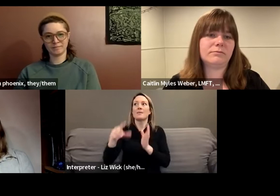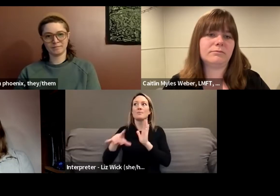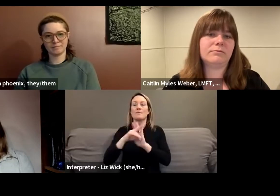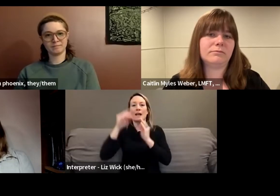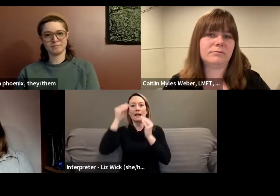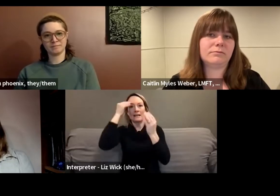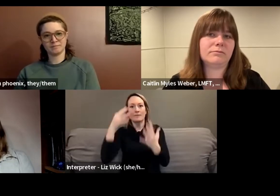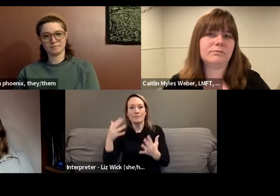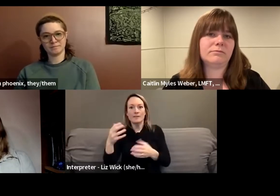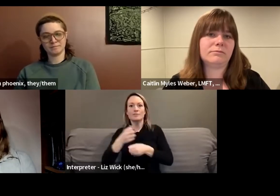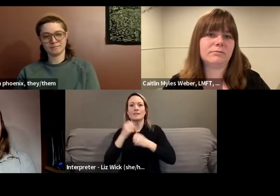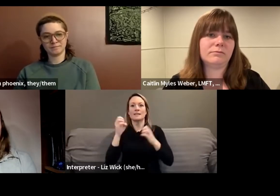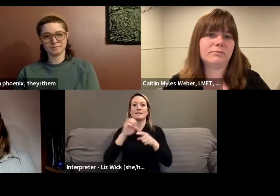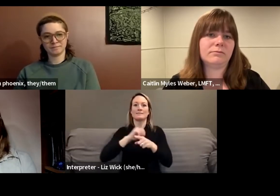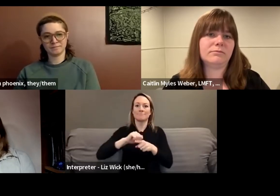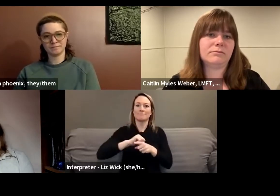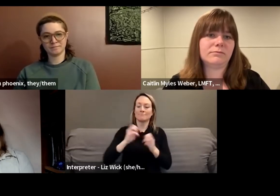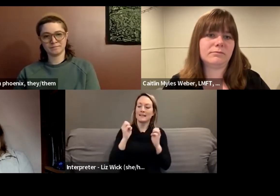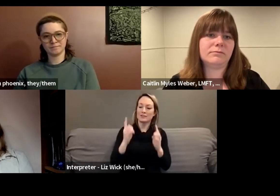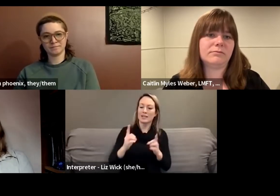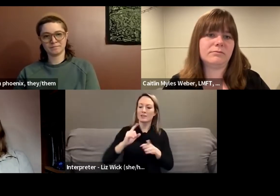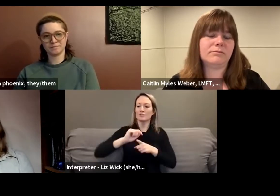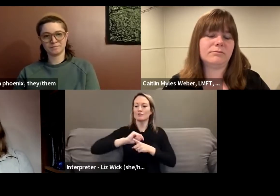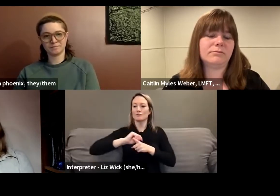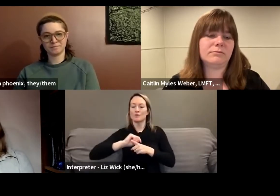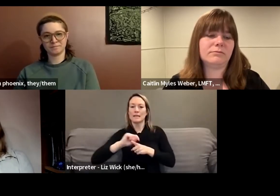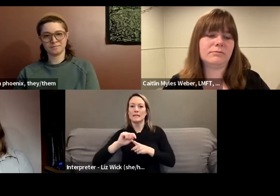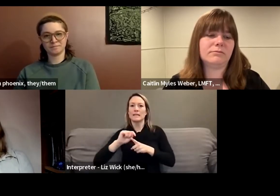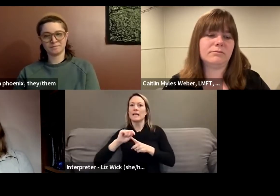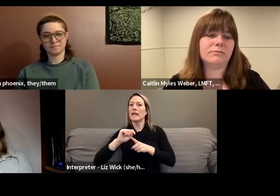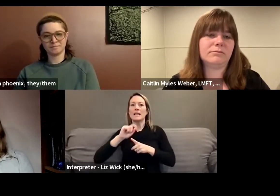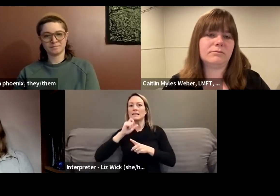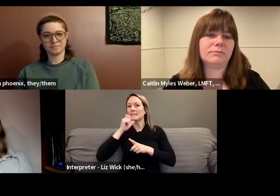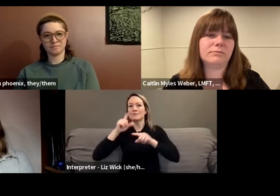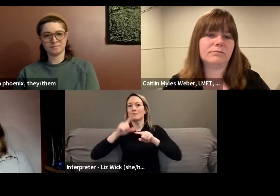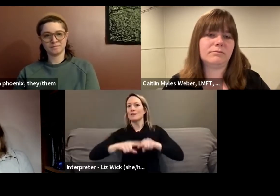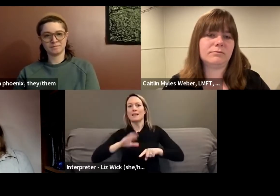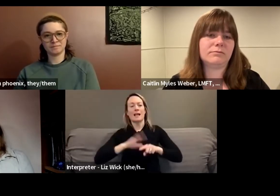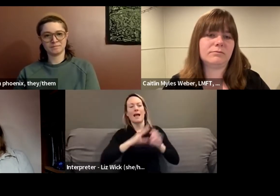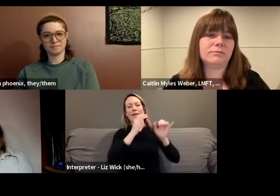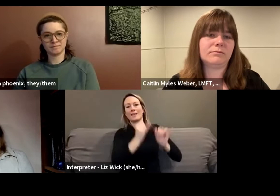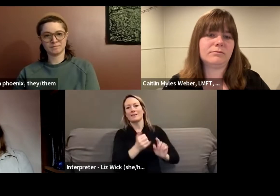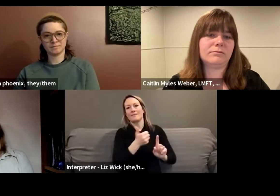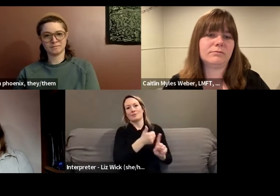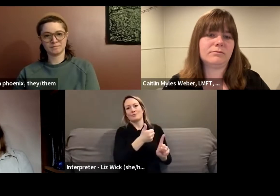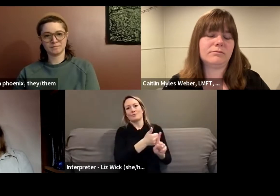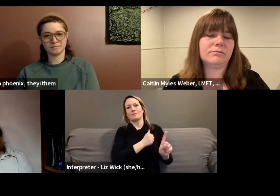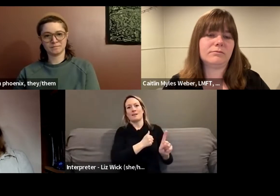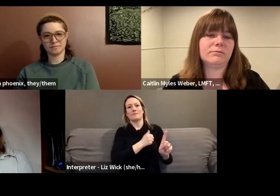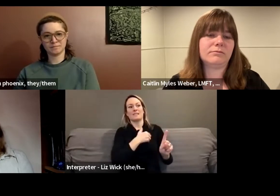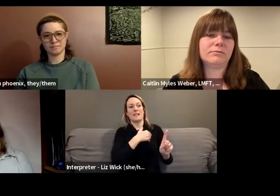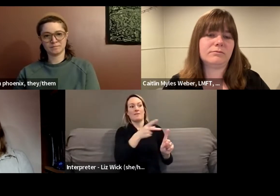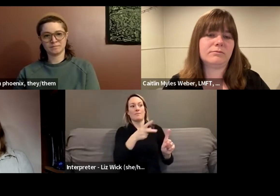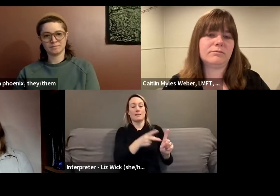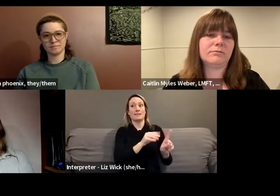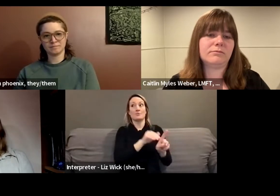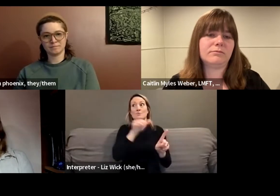their training, their consultation, and it doesn't have to rely on the individual, how many people act, you know...